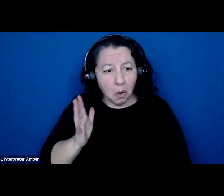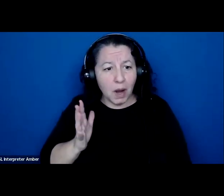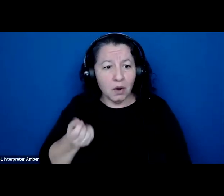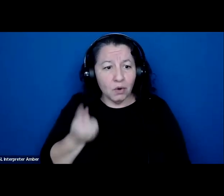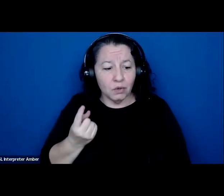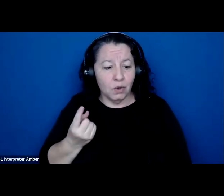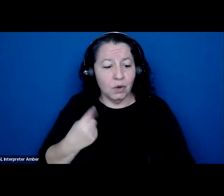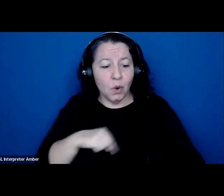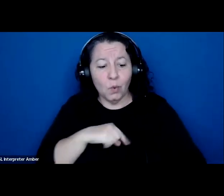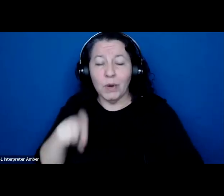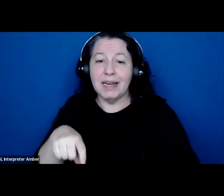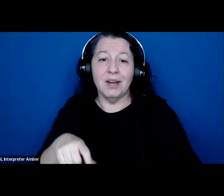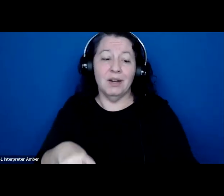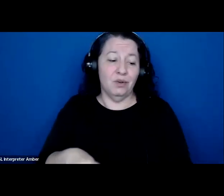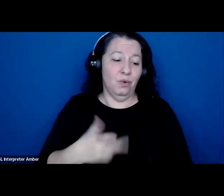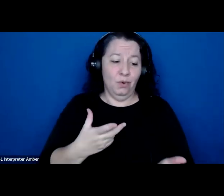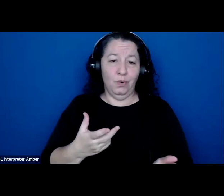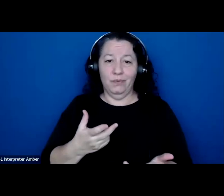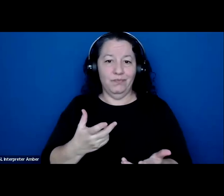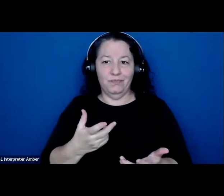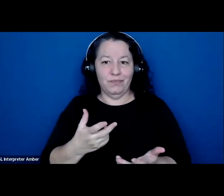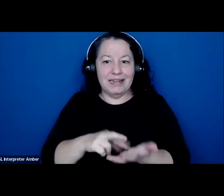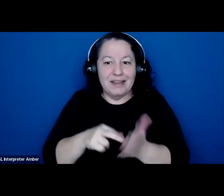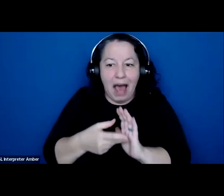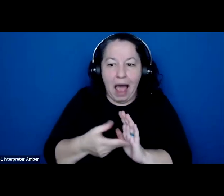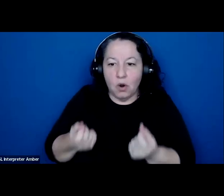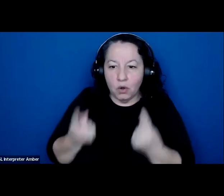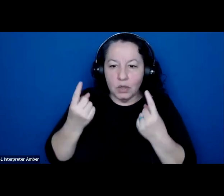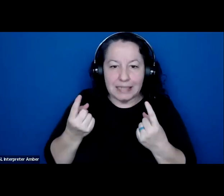we needed to define the alternatives to neoliberalism, to capitalist imperialism. Right.